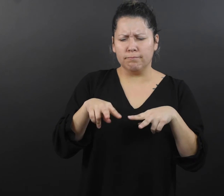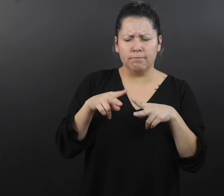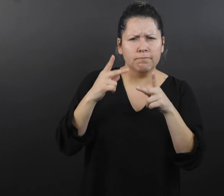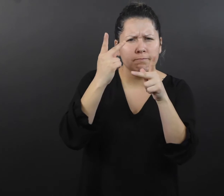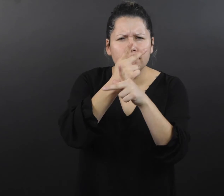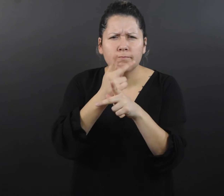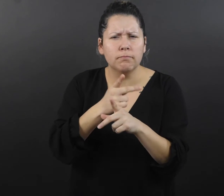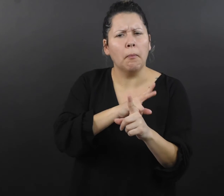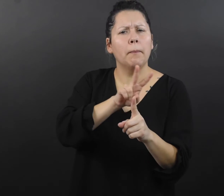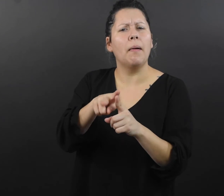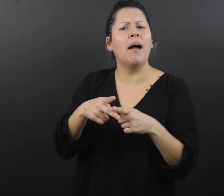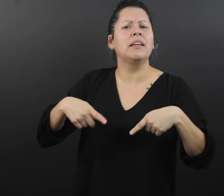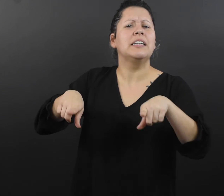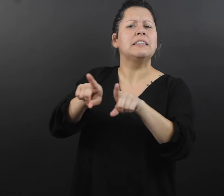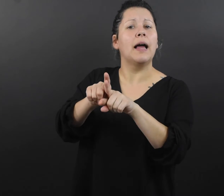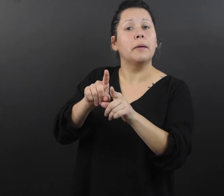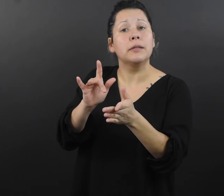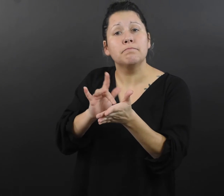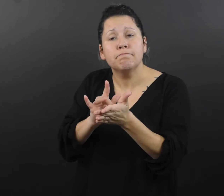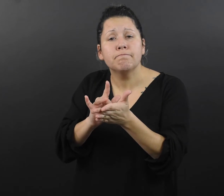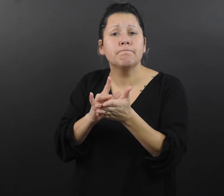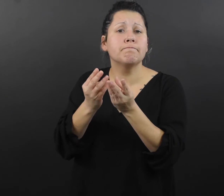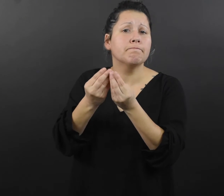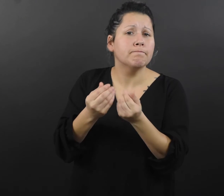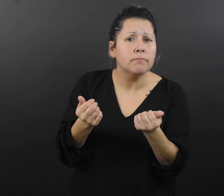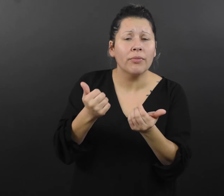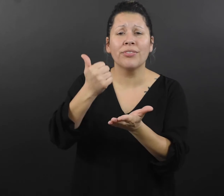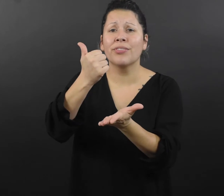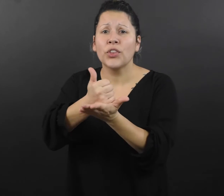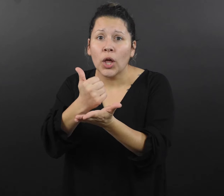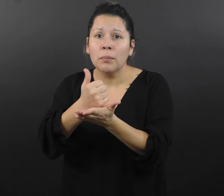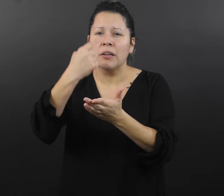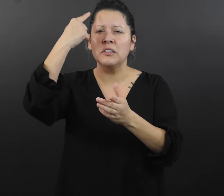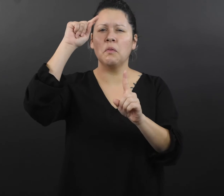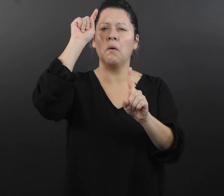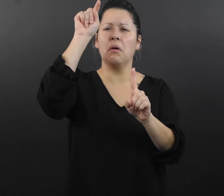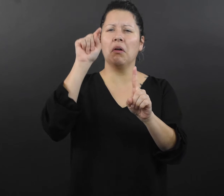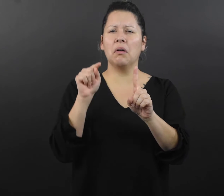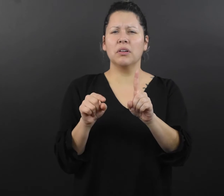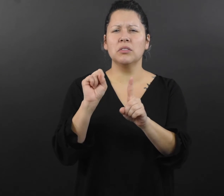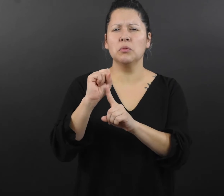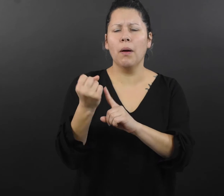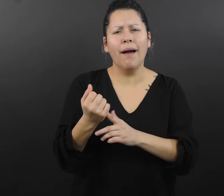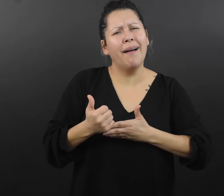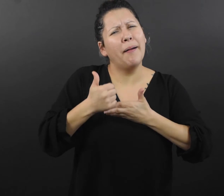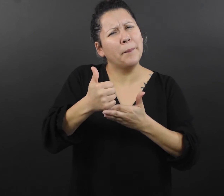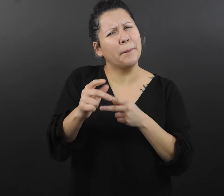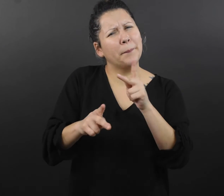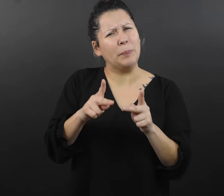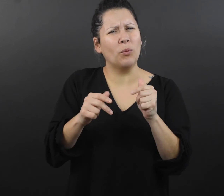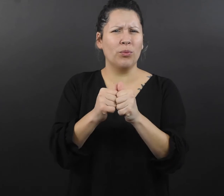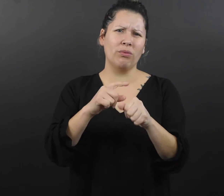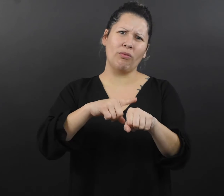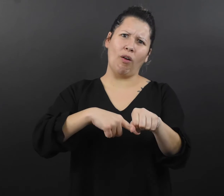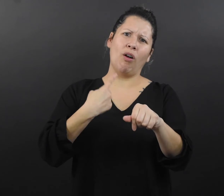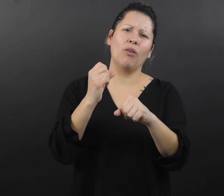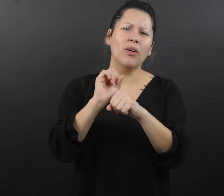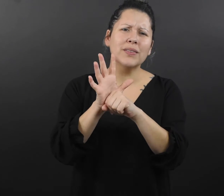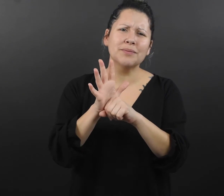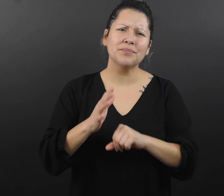to apply the same treatments and therapies for known conditions to help people with long COVID.